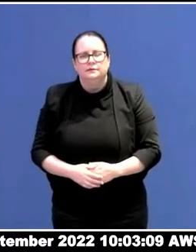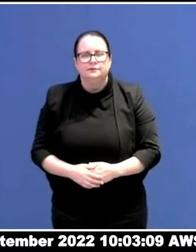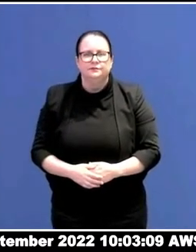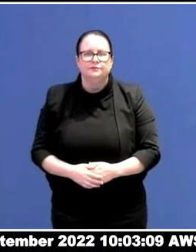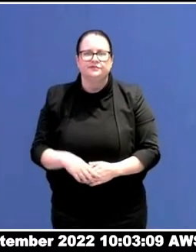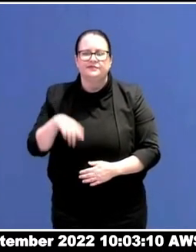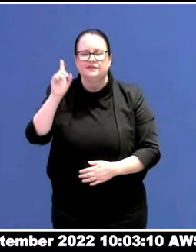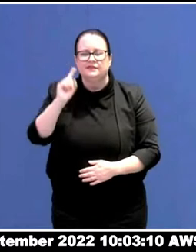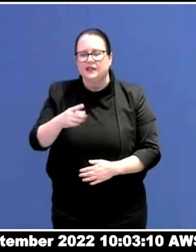disappear from school.